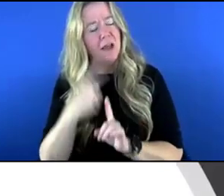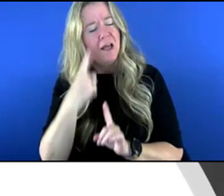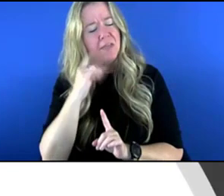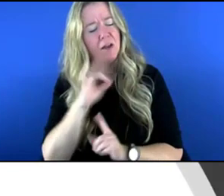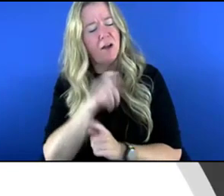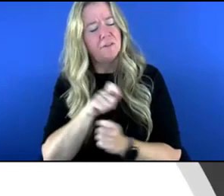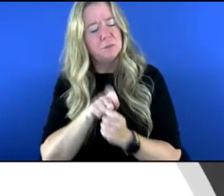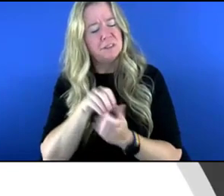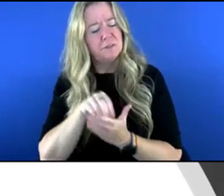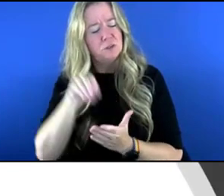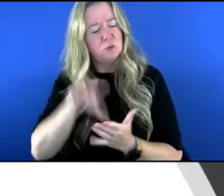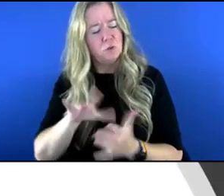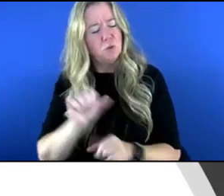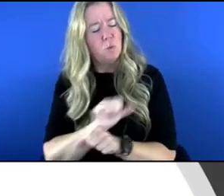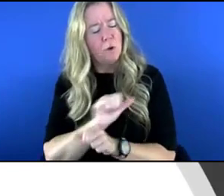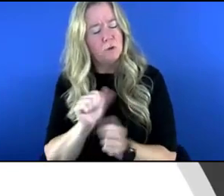that you've worked with and how you might